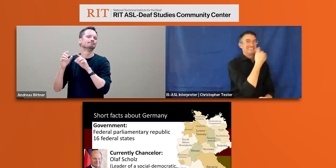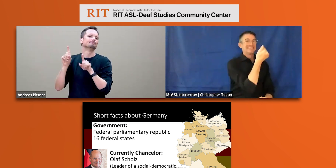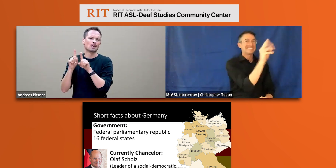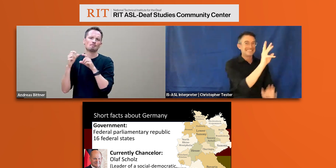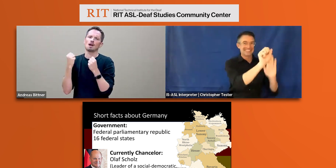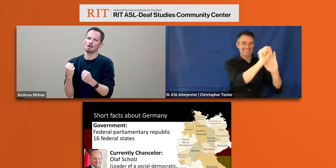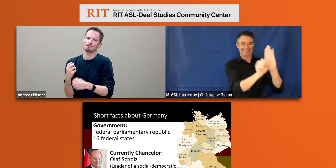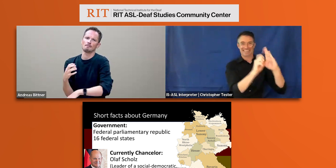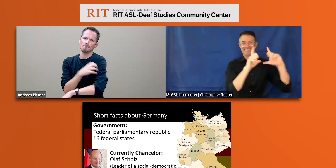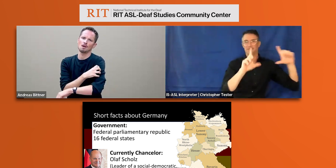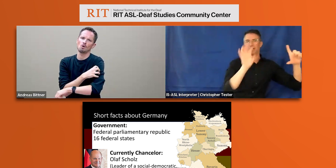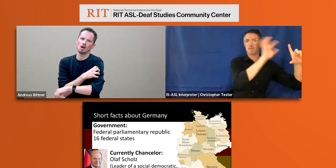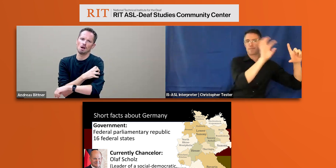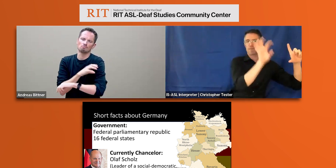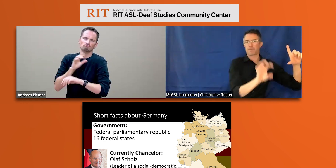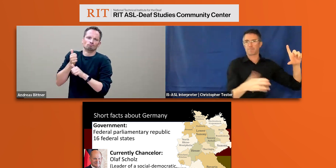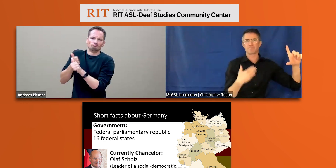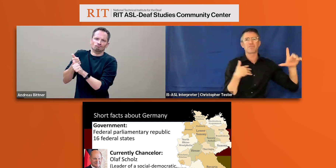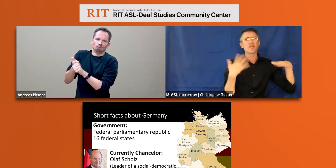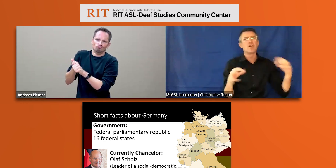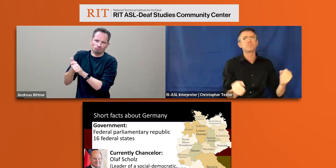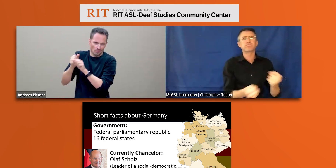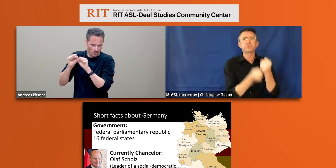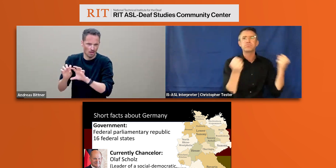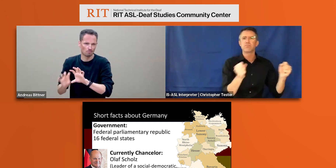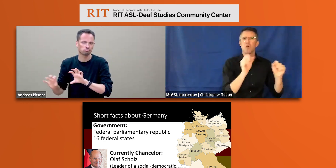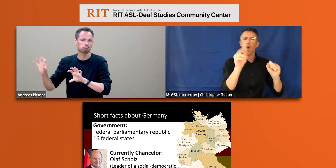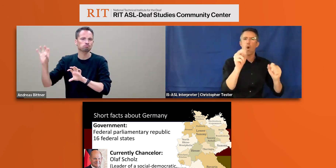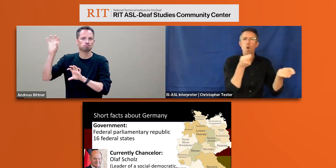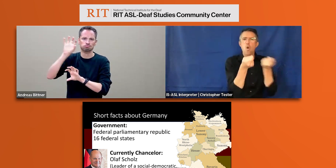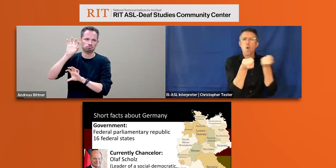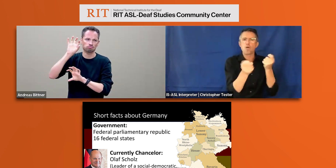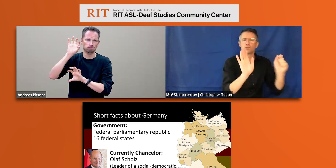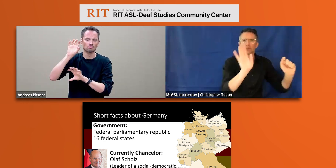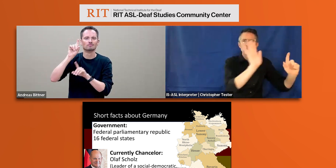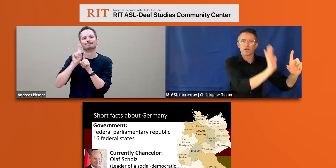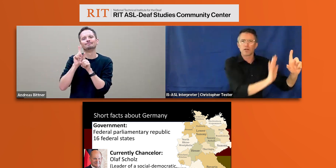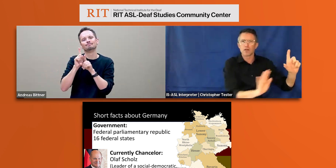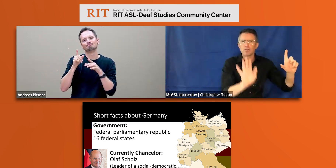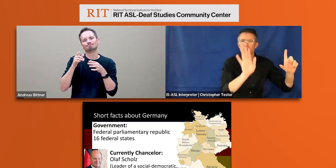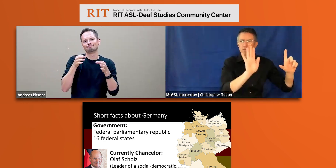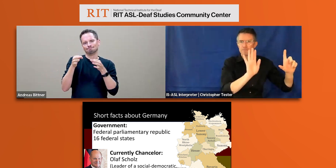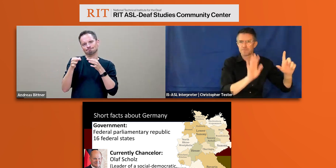were similar to the states of the United States. Well, there are 16 states in Germany.